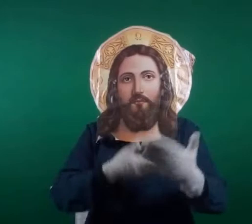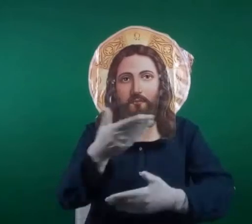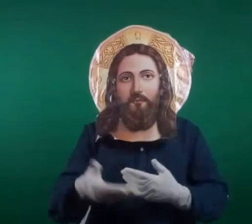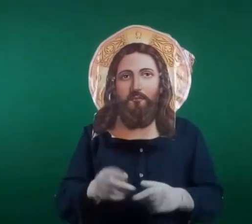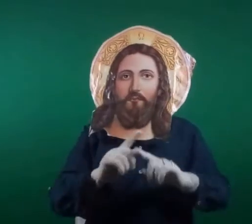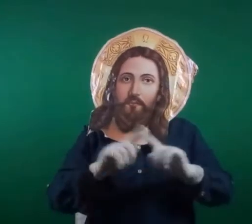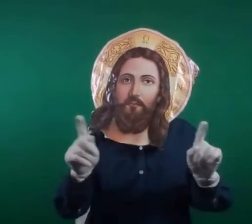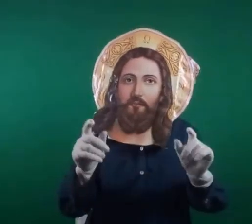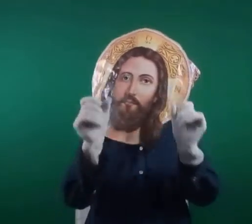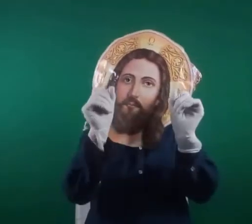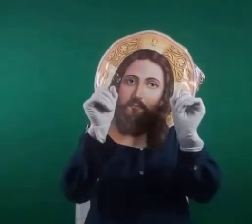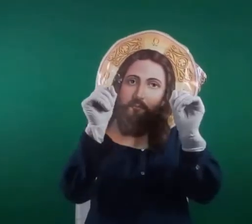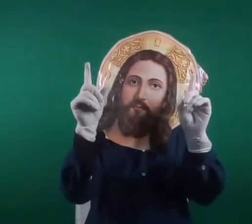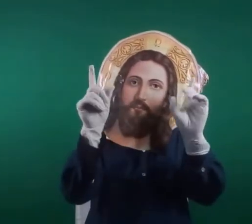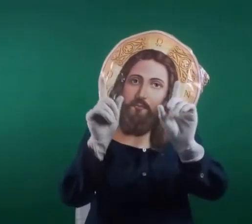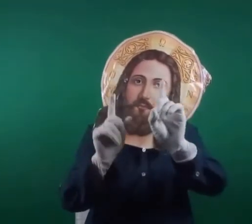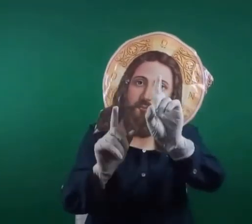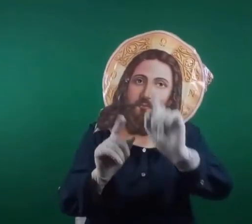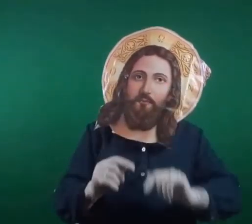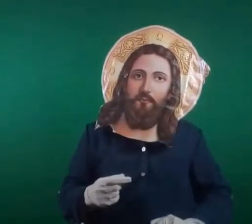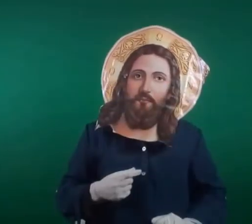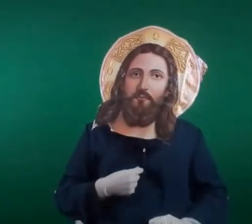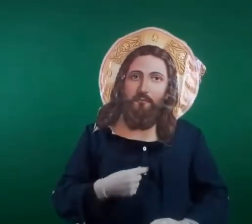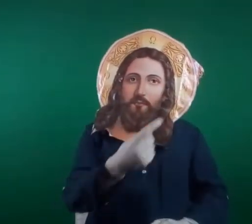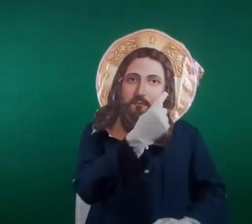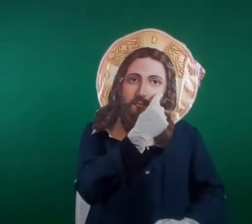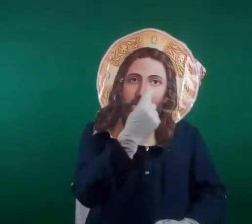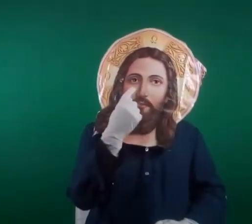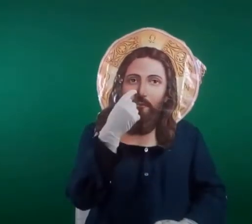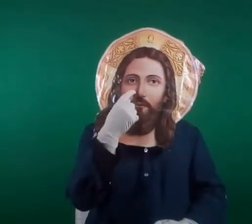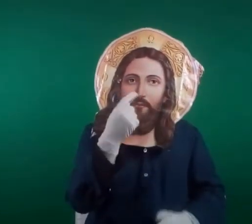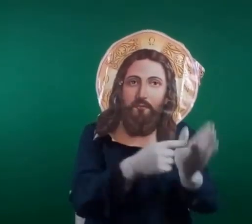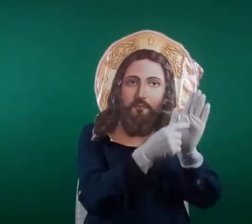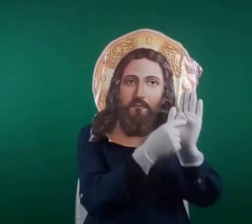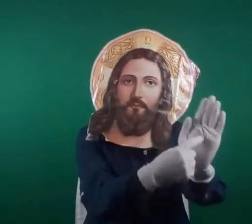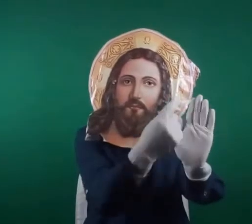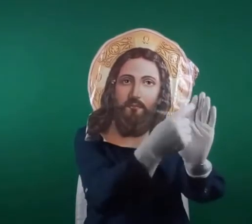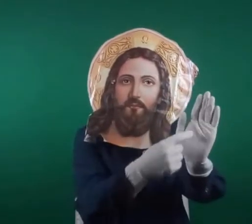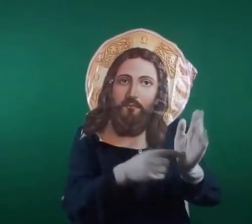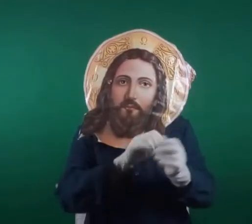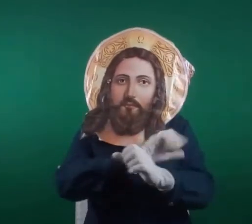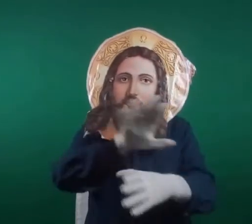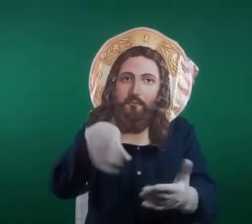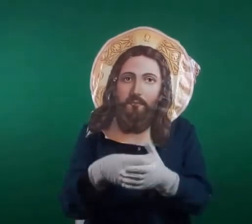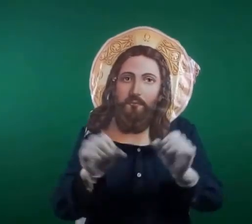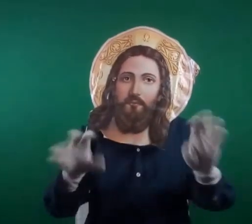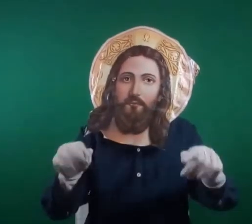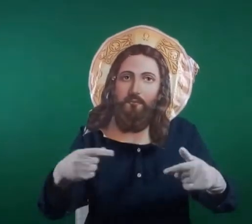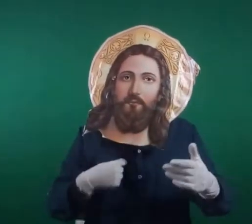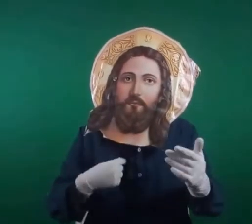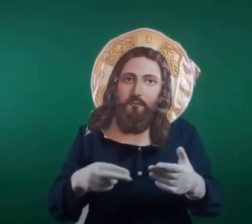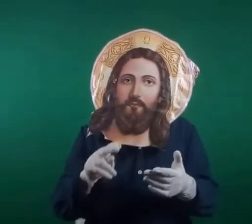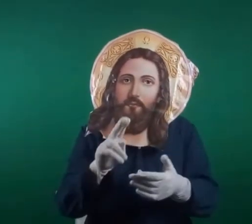be aware even though I prove all the miracles and explain the bible using science and evidence,